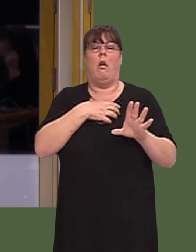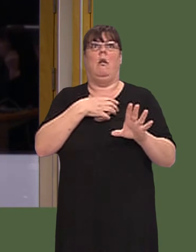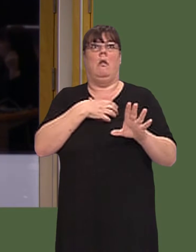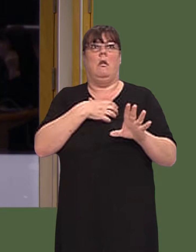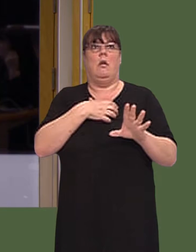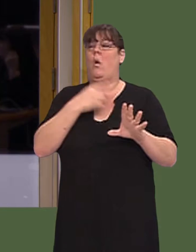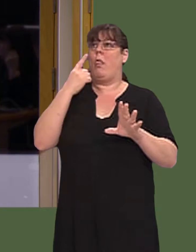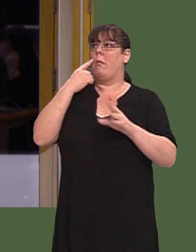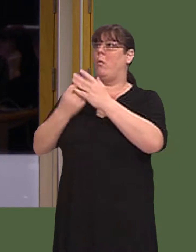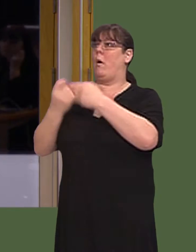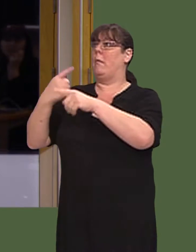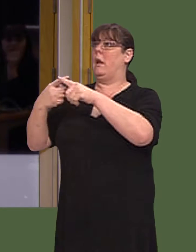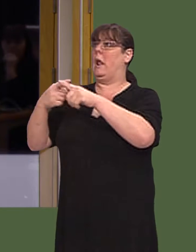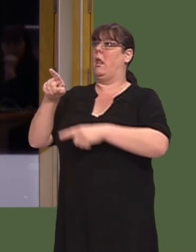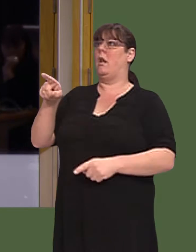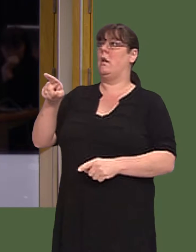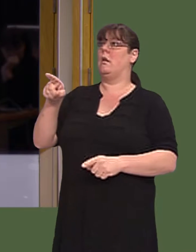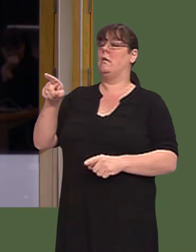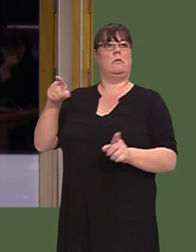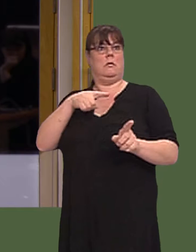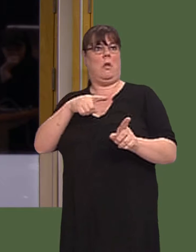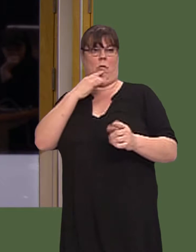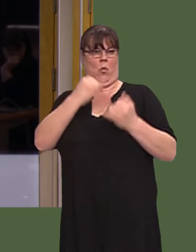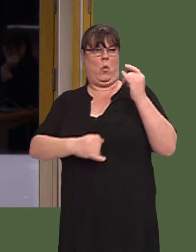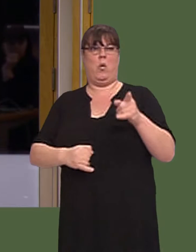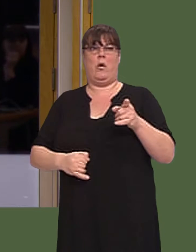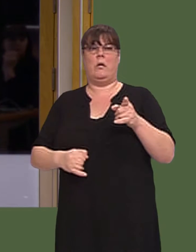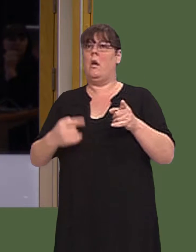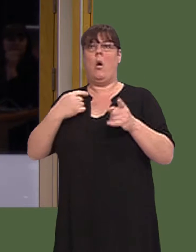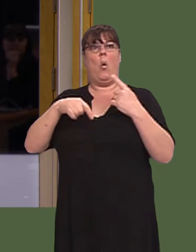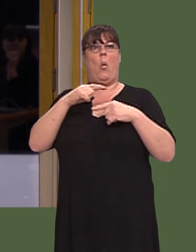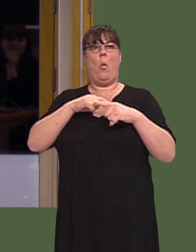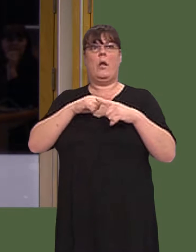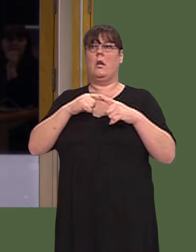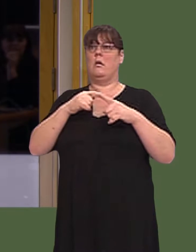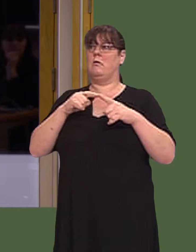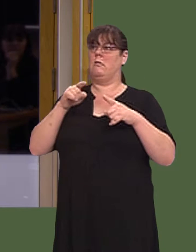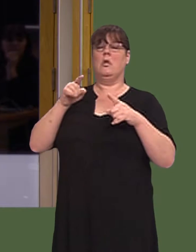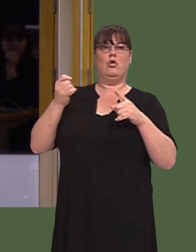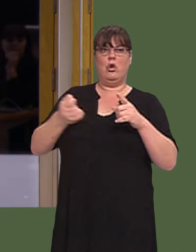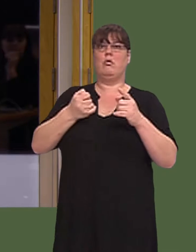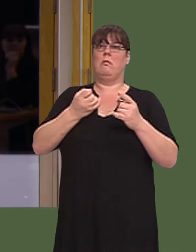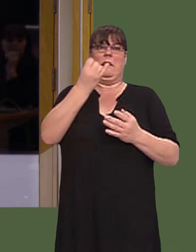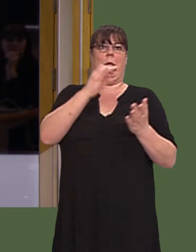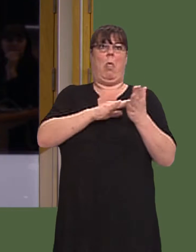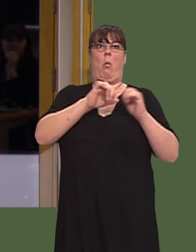Compared to whatís going on in England, itís quite disgraceful. Weíre waiting a year and a half longer than is recommended.